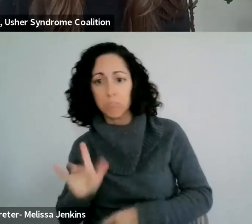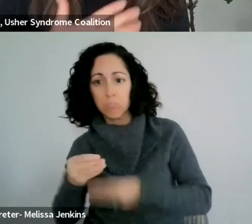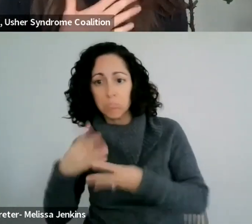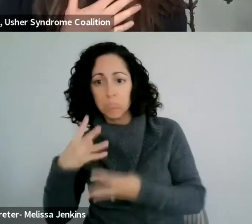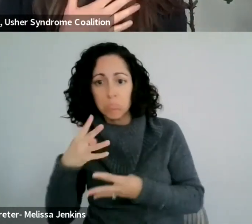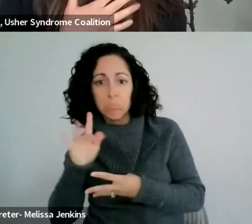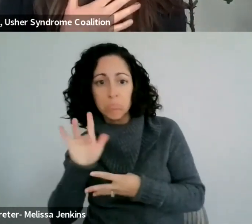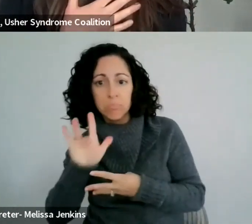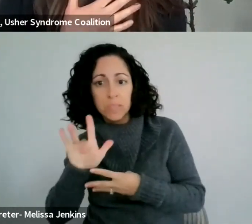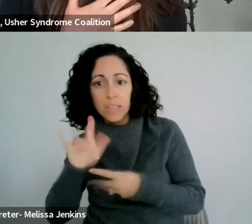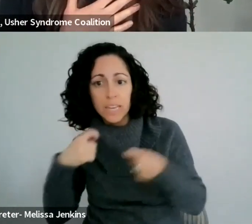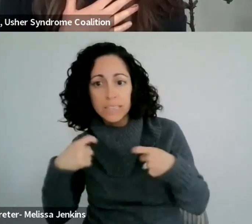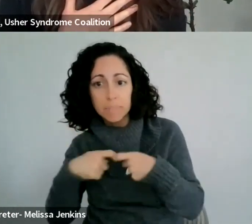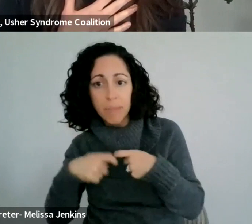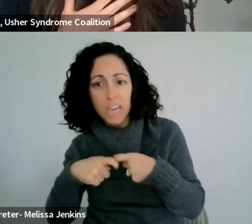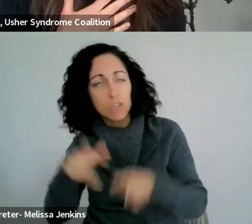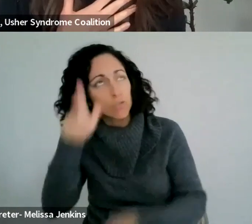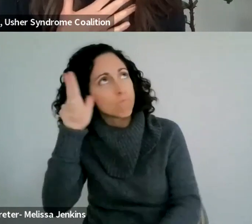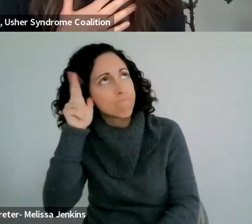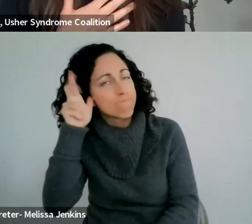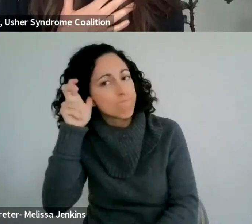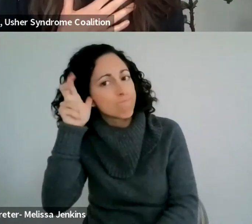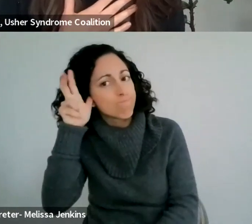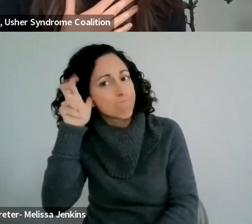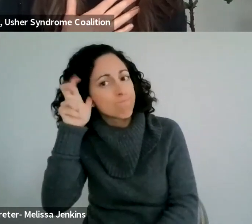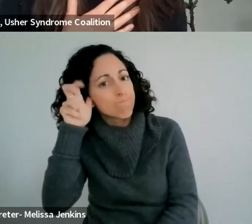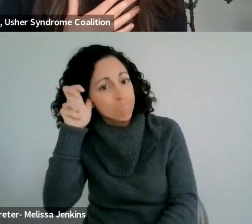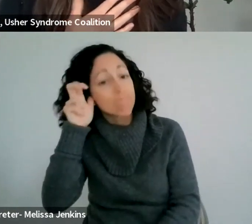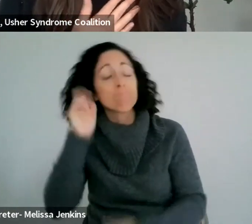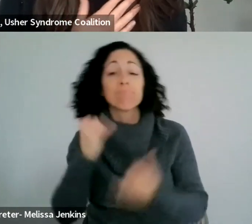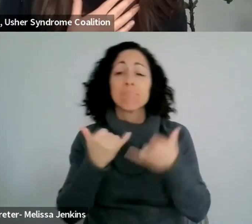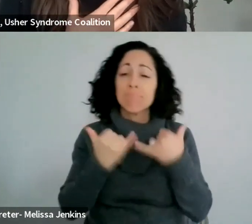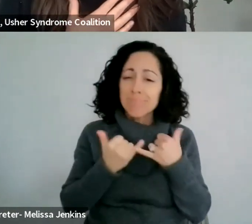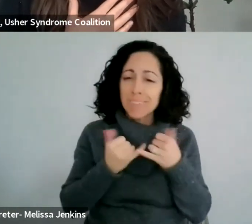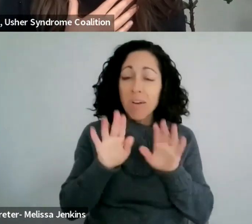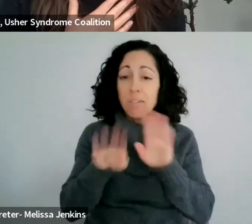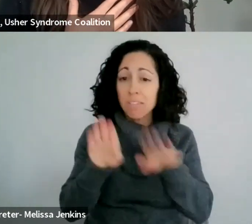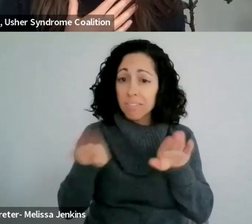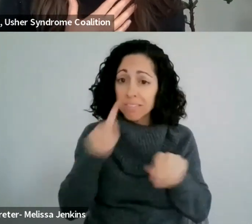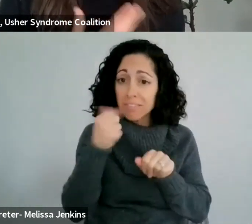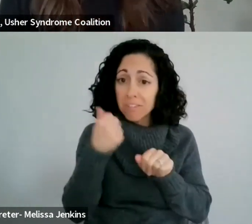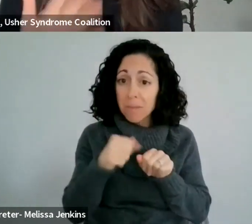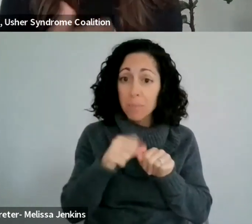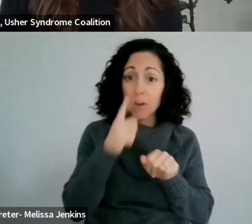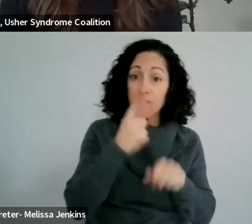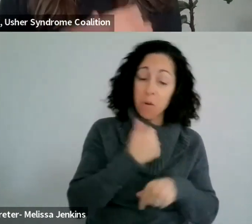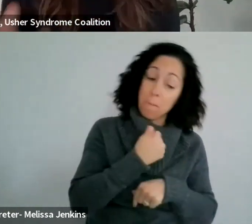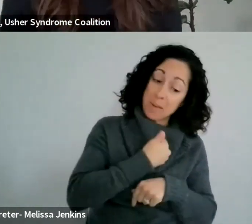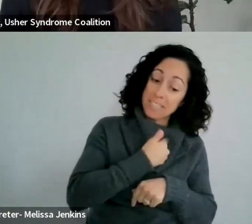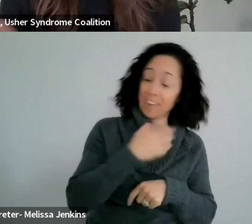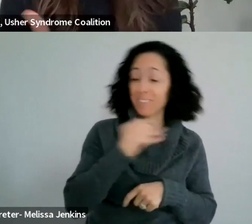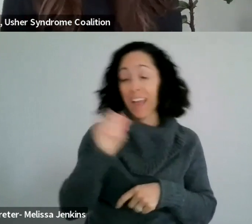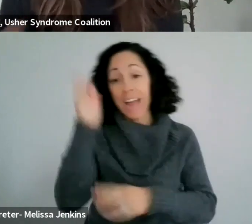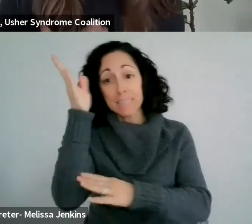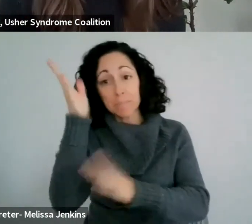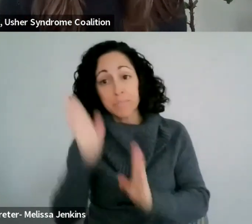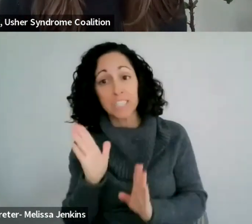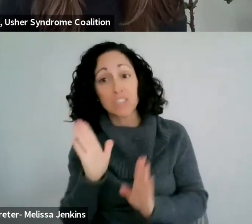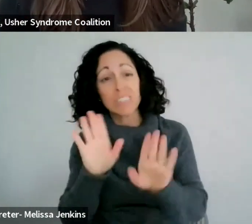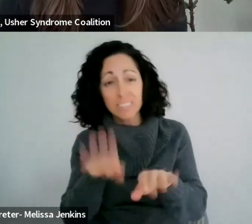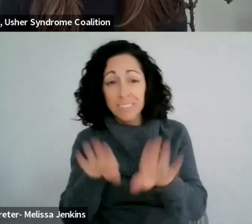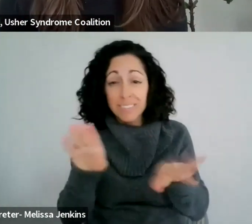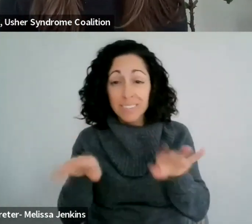I will use this opportunity to remind myself as well as our other speakers today that we're we have many different types of interpreters.